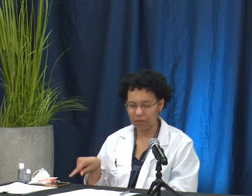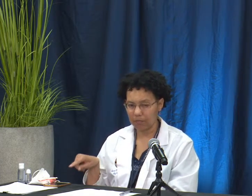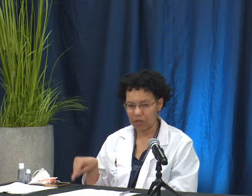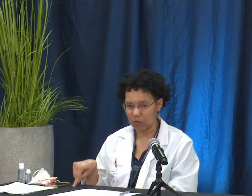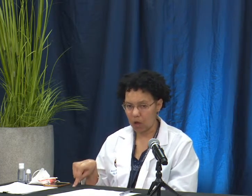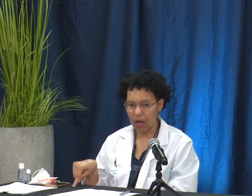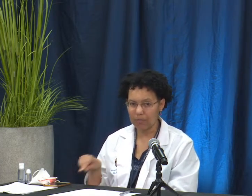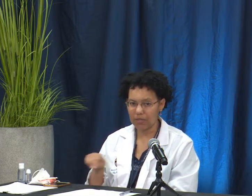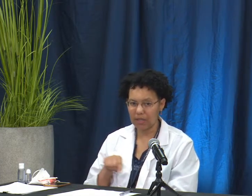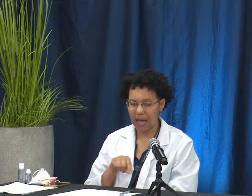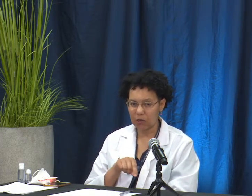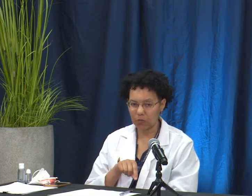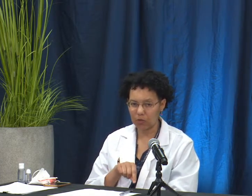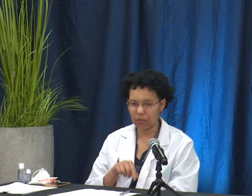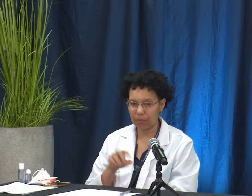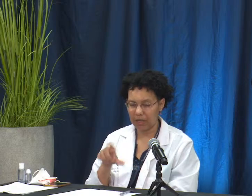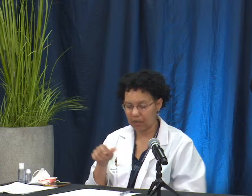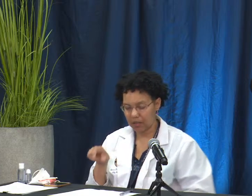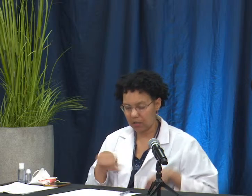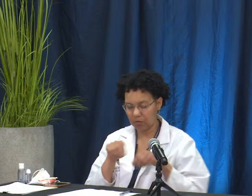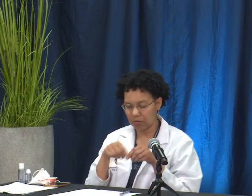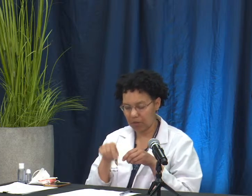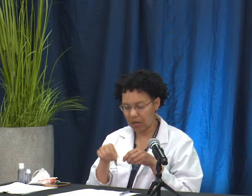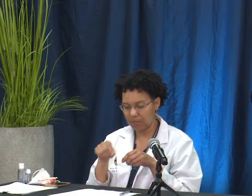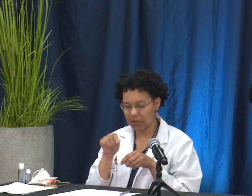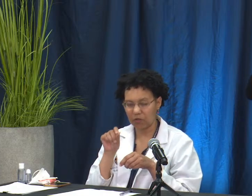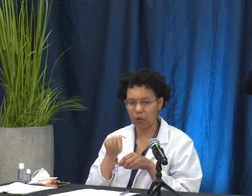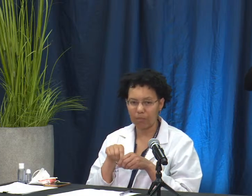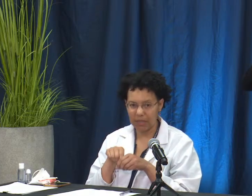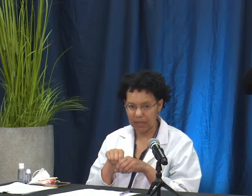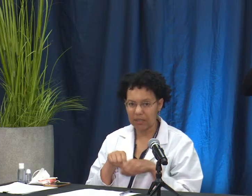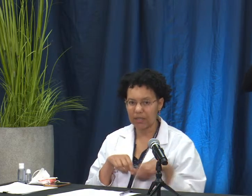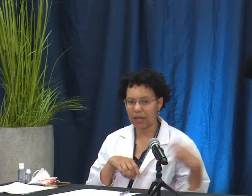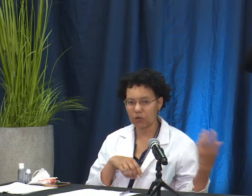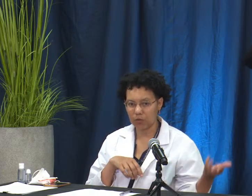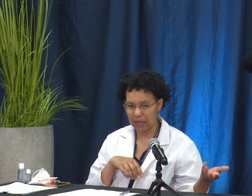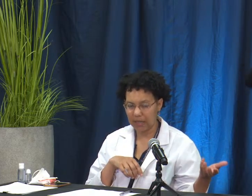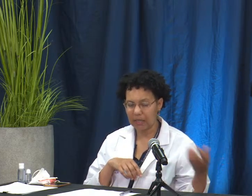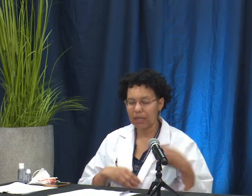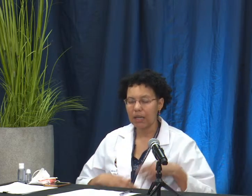from the swabs to the actual thing that you put the swabs in to the actual kit.